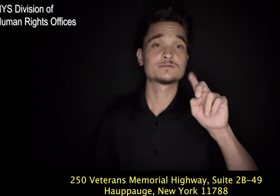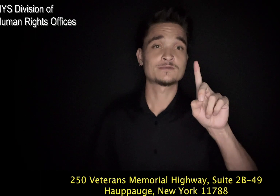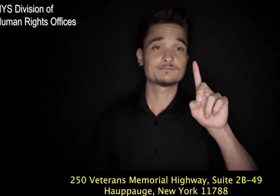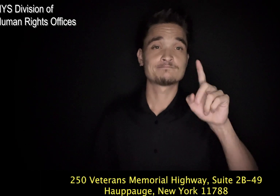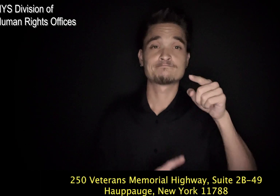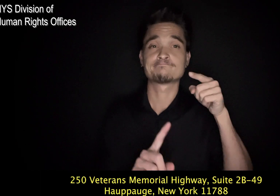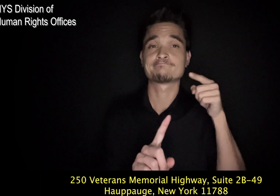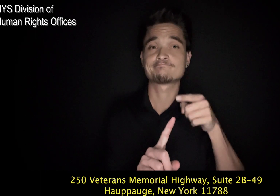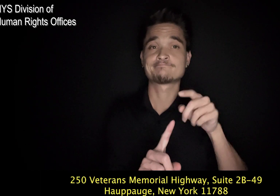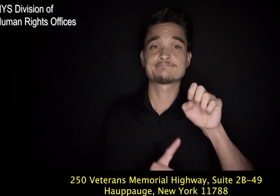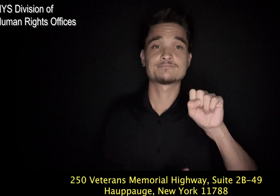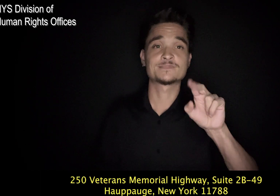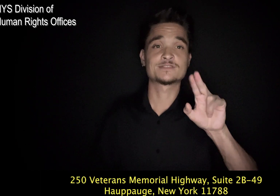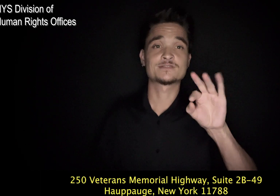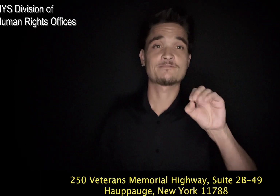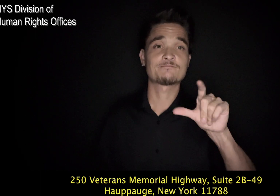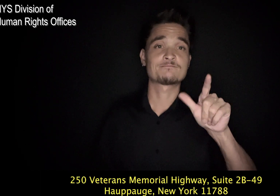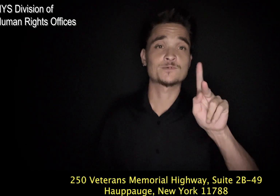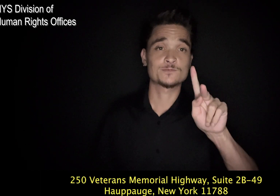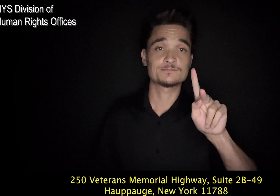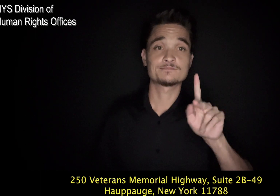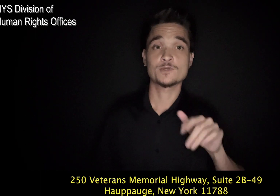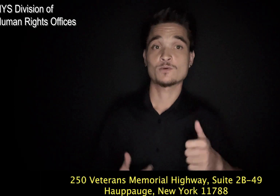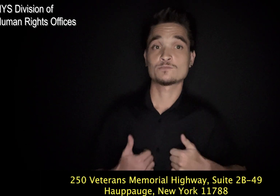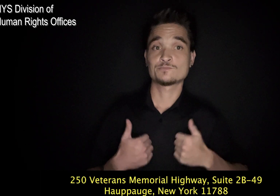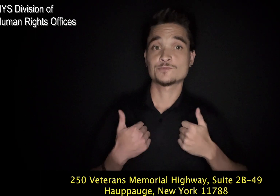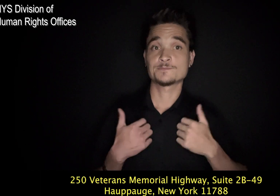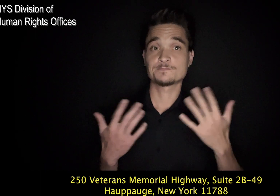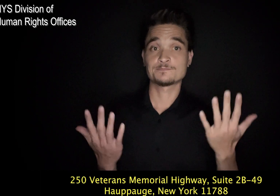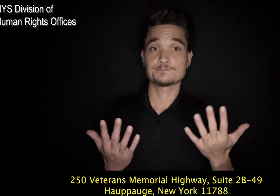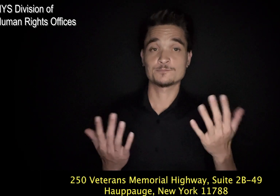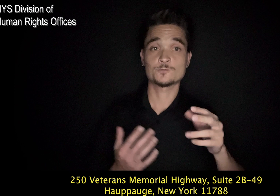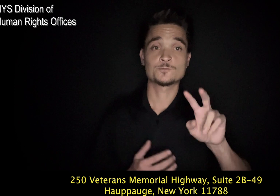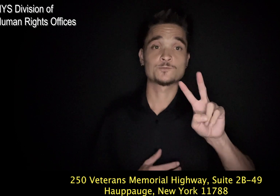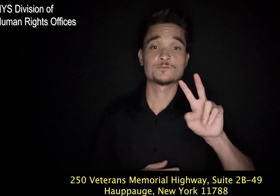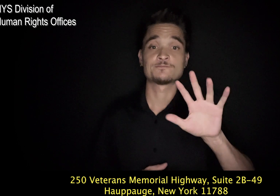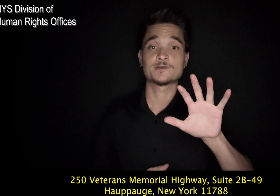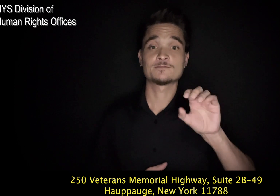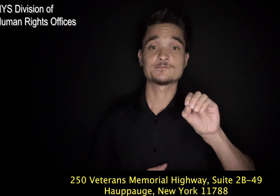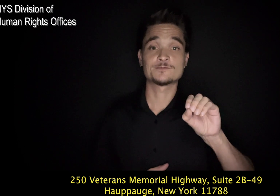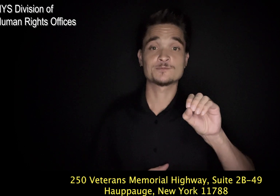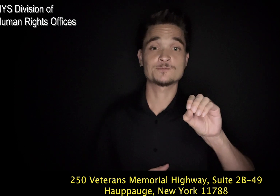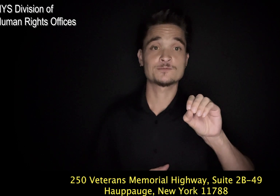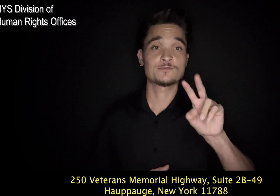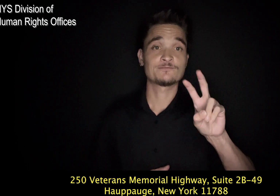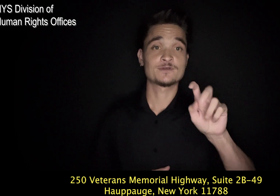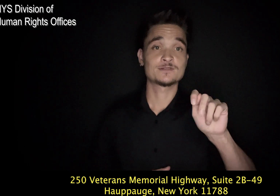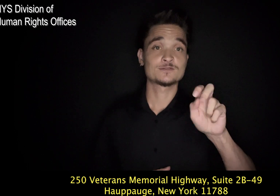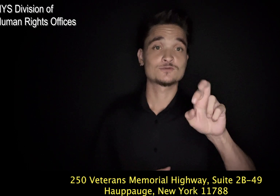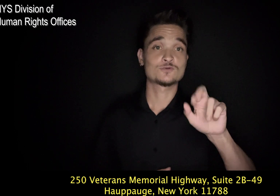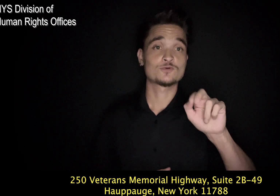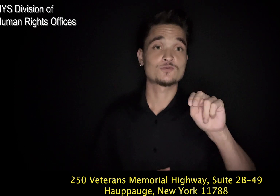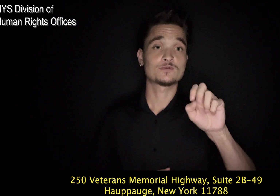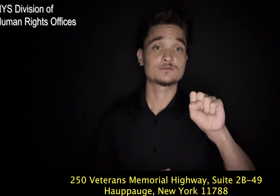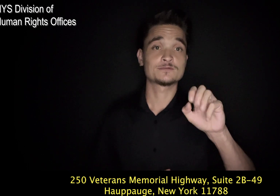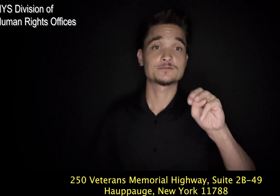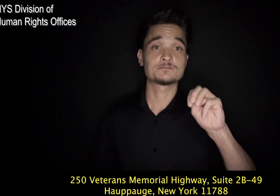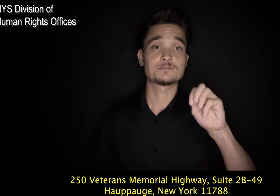250 Veterans Memorial Highway, Suite 2B-49 Hauppauge, New York 11788